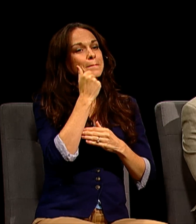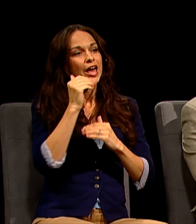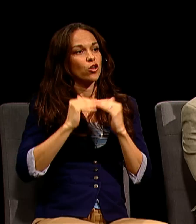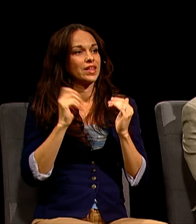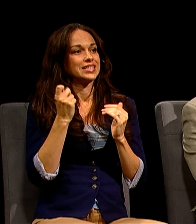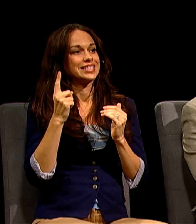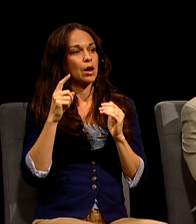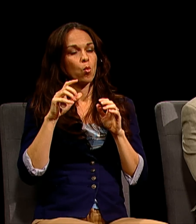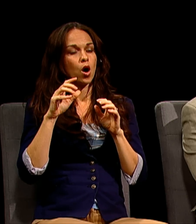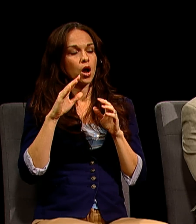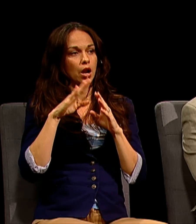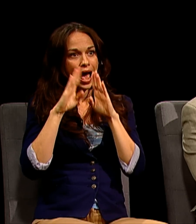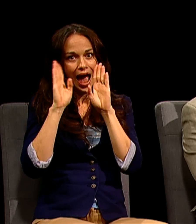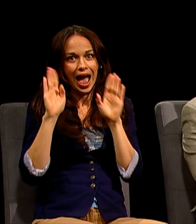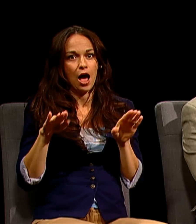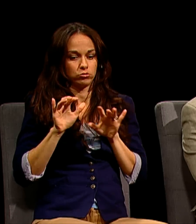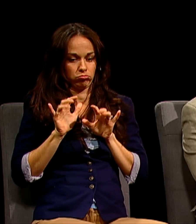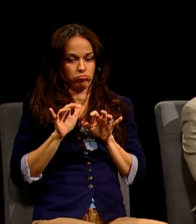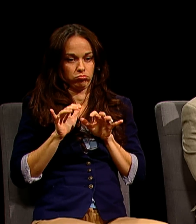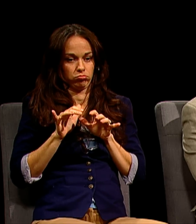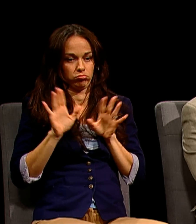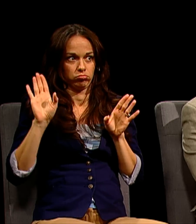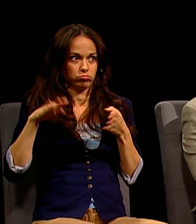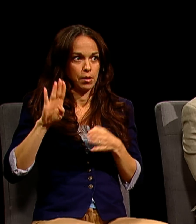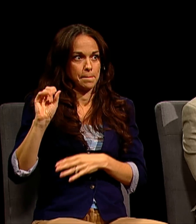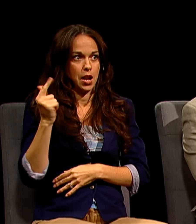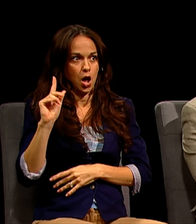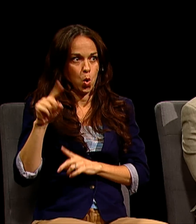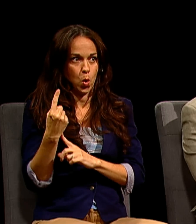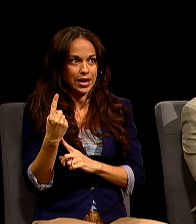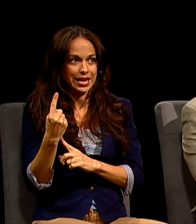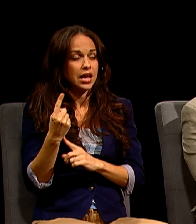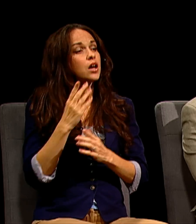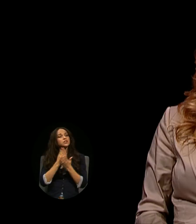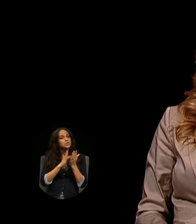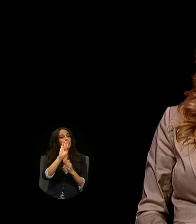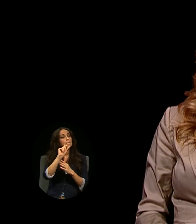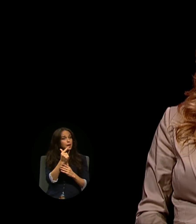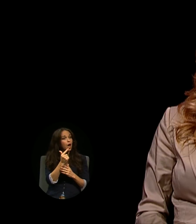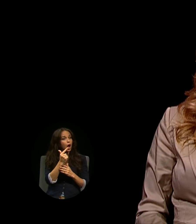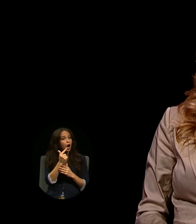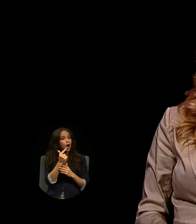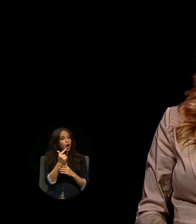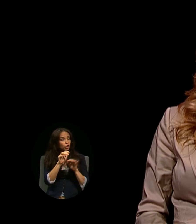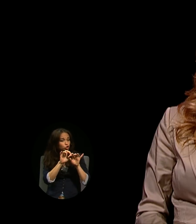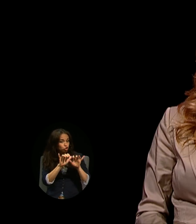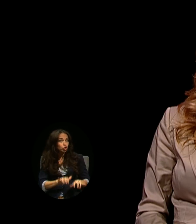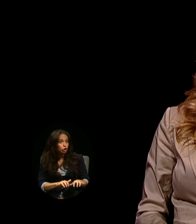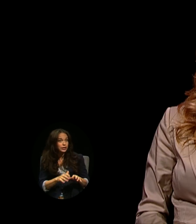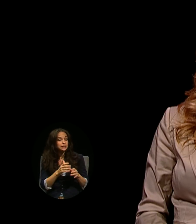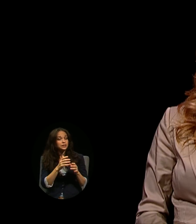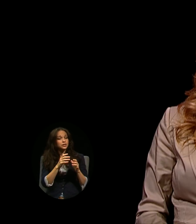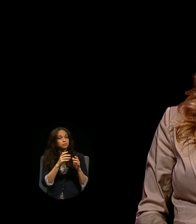Some bloggers are journalist but many are just relaying their opinions. Again there is room that.